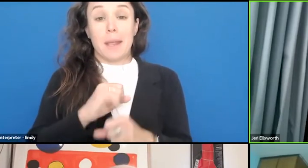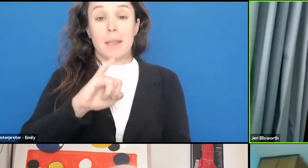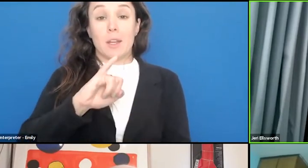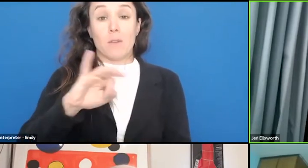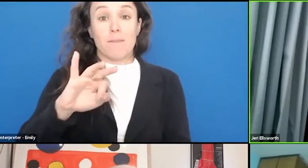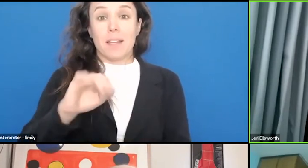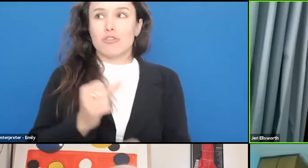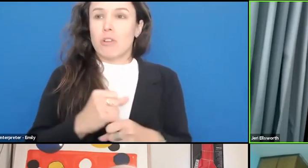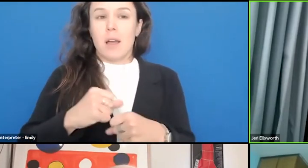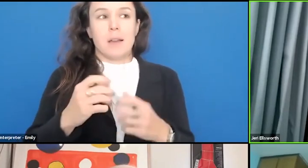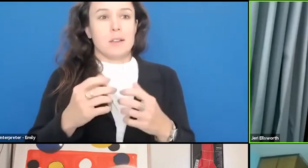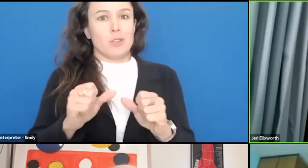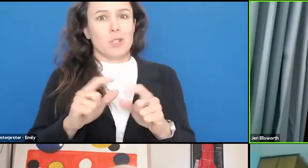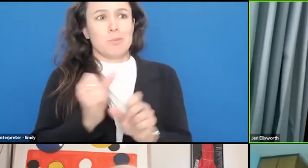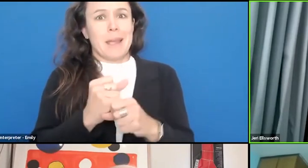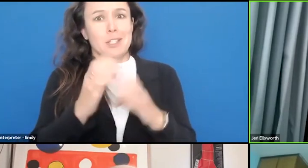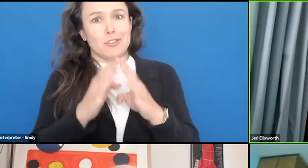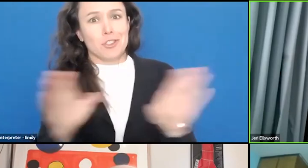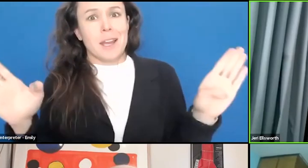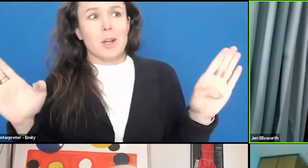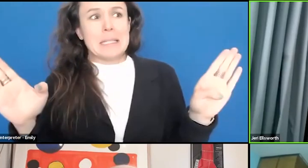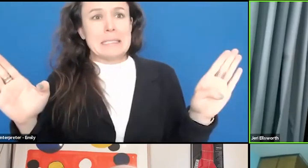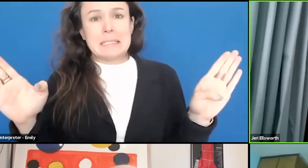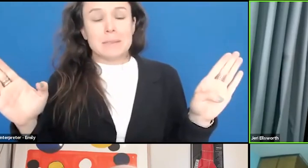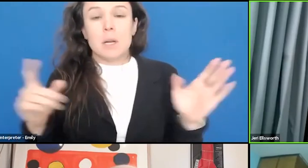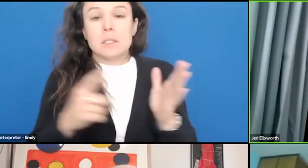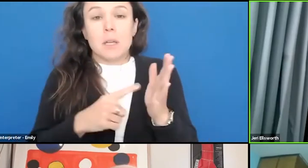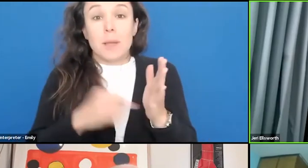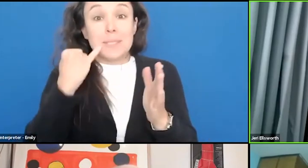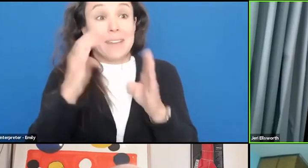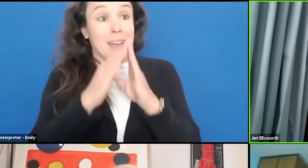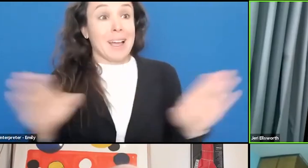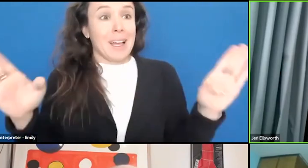and sometimes we don't even service you know, anybody by trying to make it serve everybody.